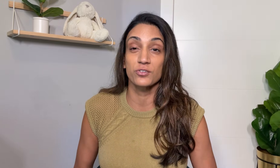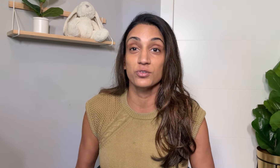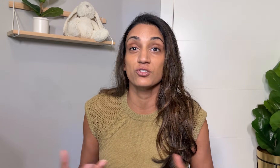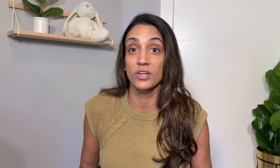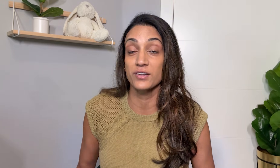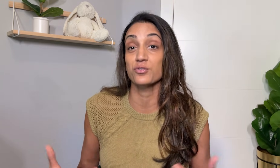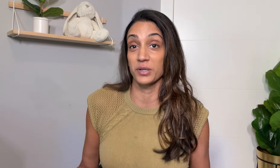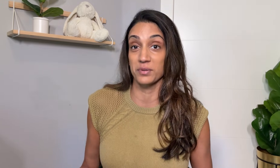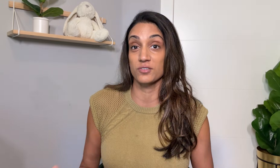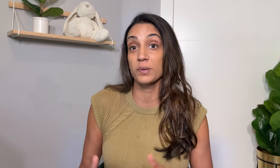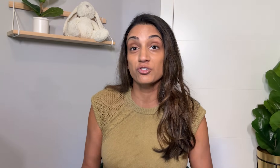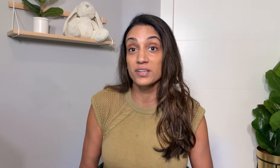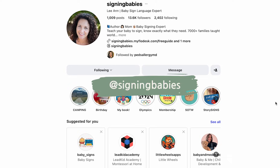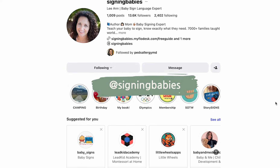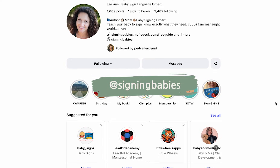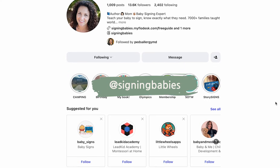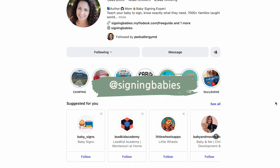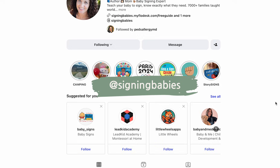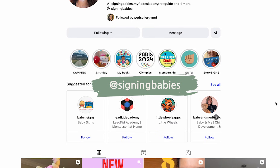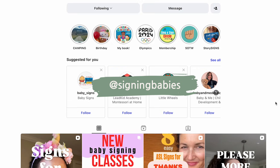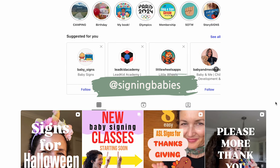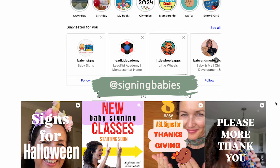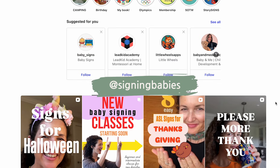who teach signs for babies, especially signing babies who still active